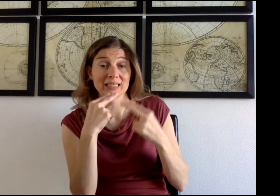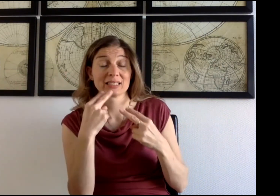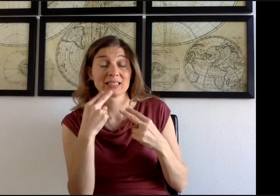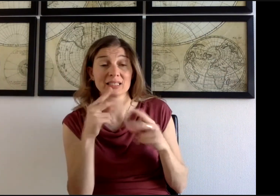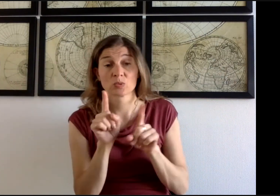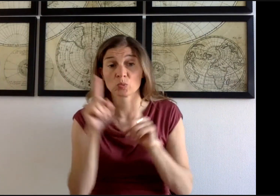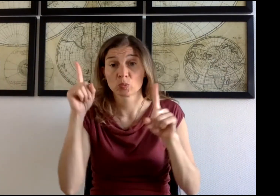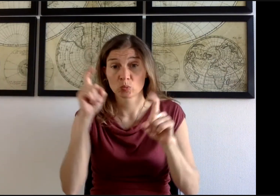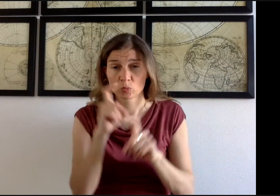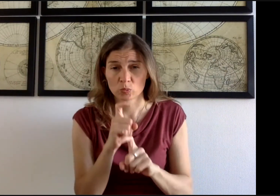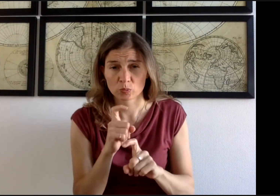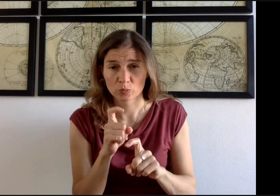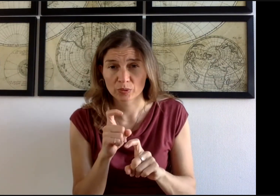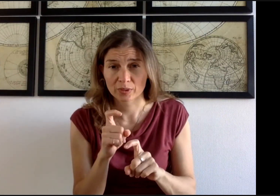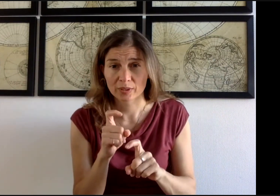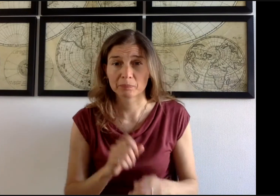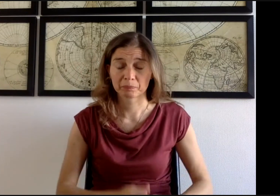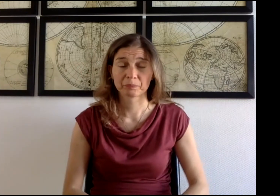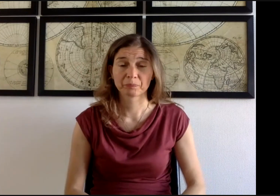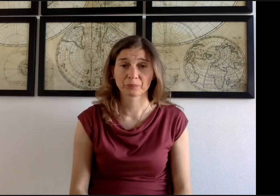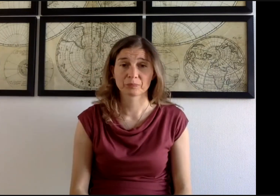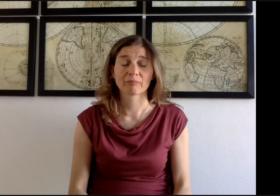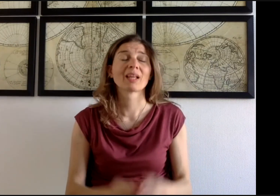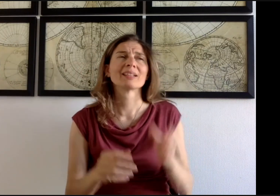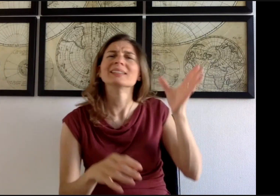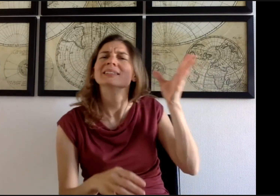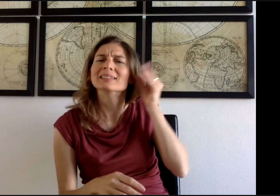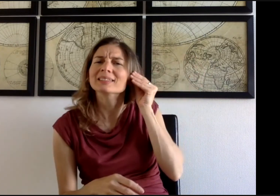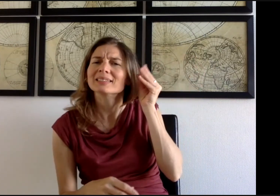And to listen at the same time. The voice is not the normal.